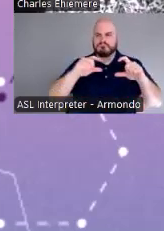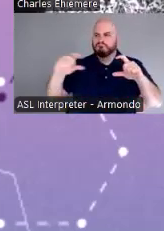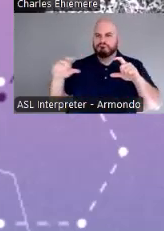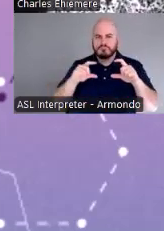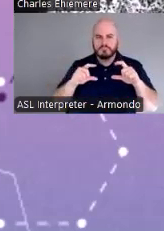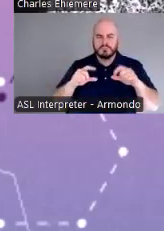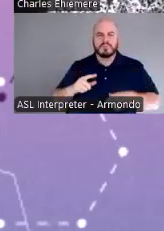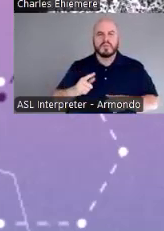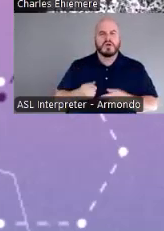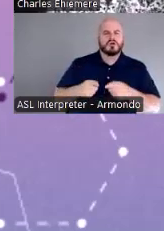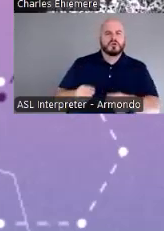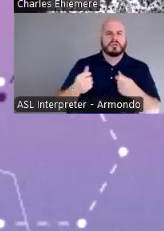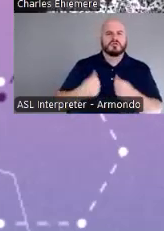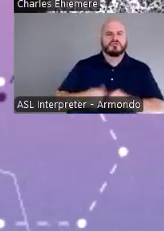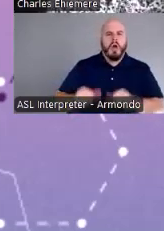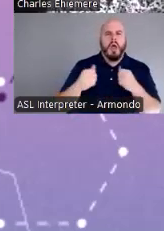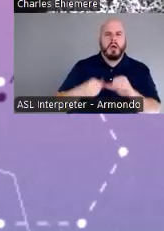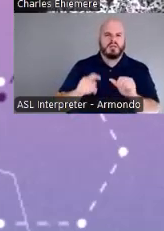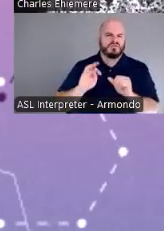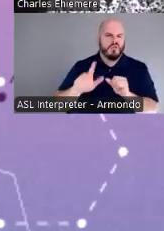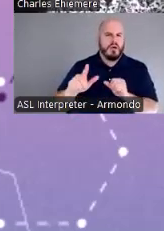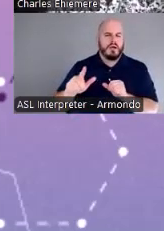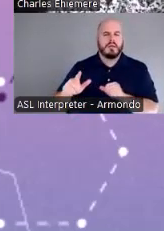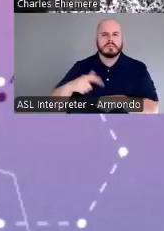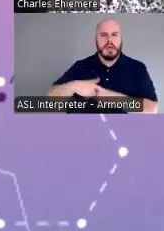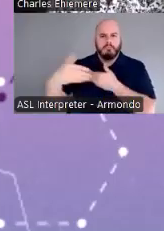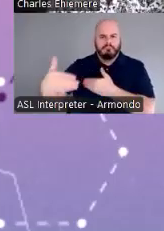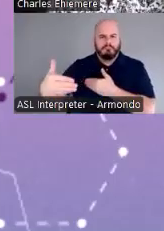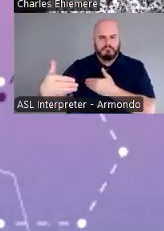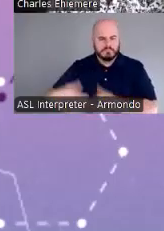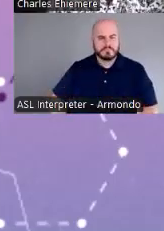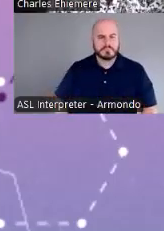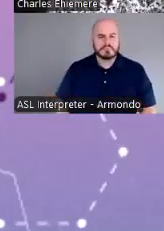this is an interaction that we had.